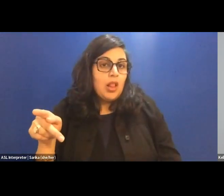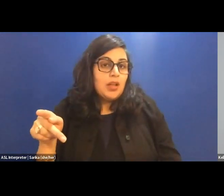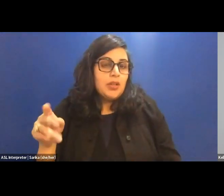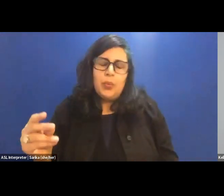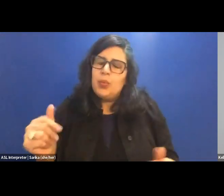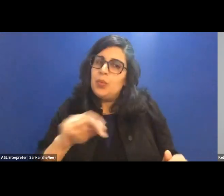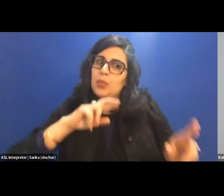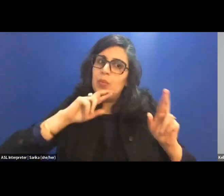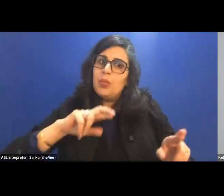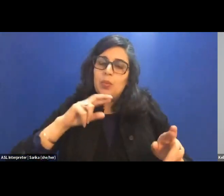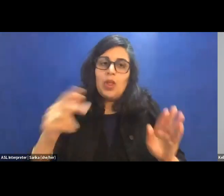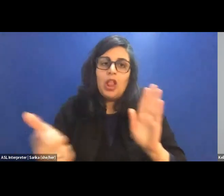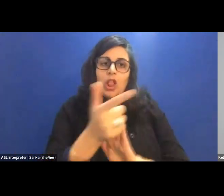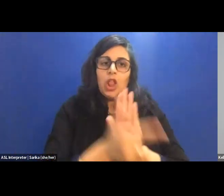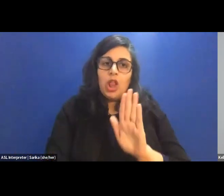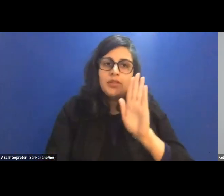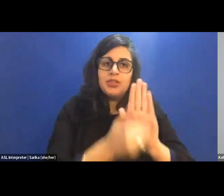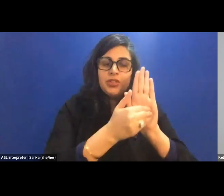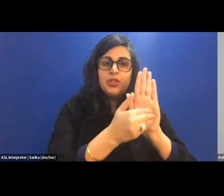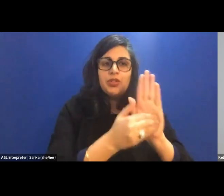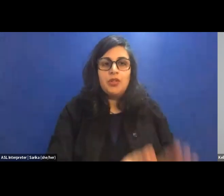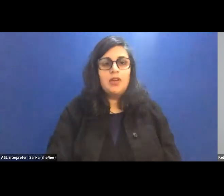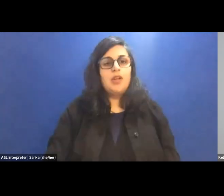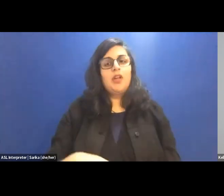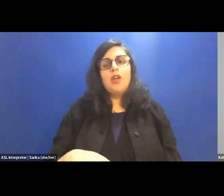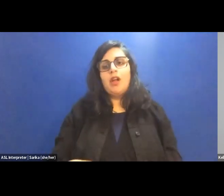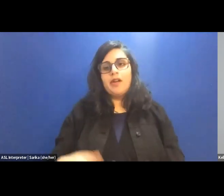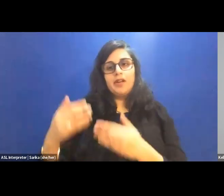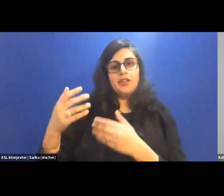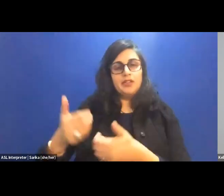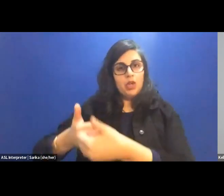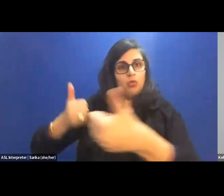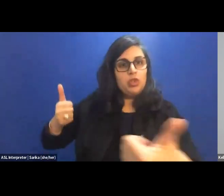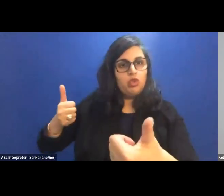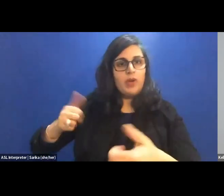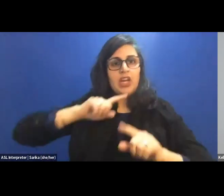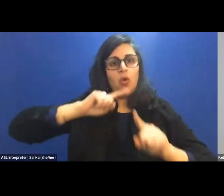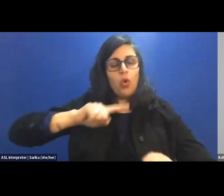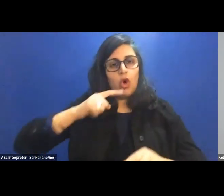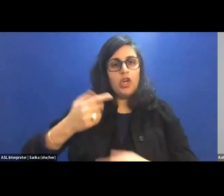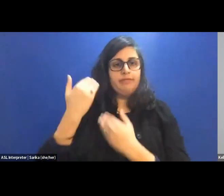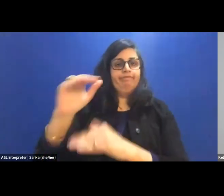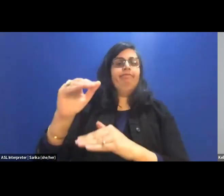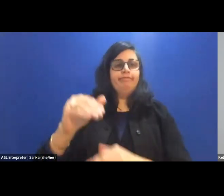attorney's partners represented don't shoot Portland in swift response with a lawsuit.